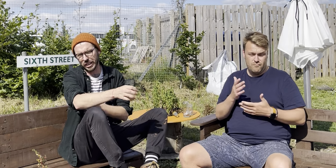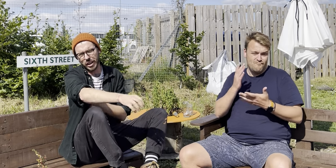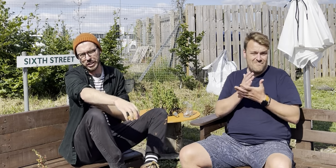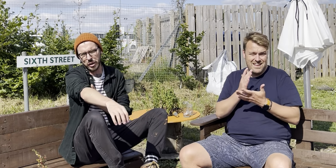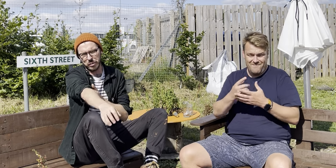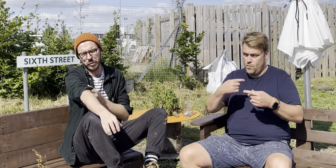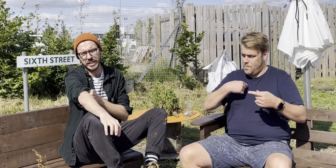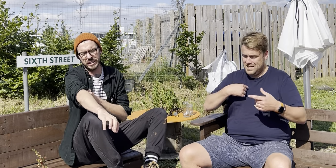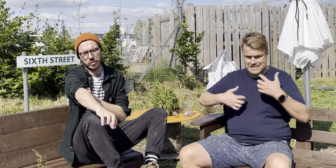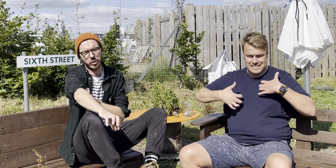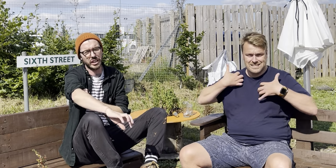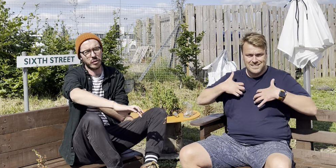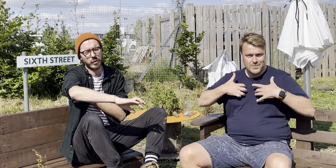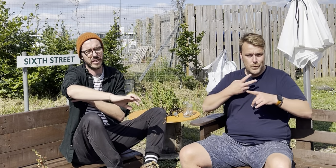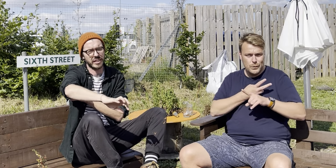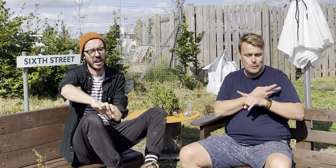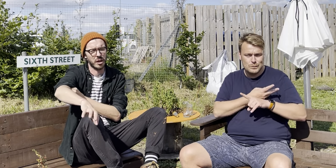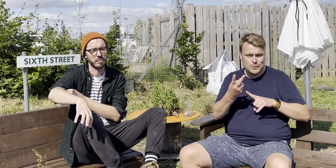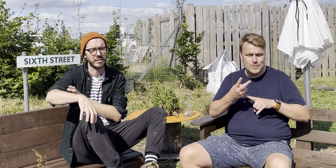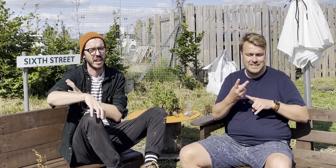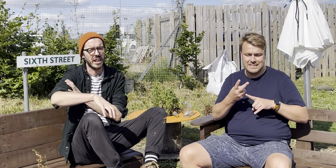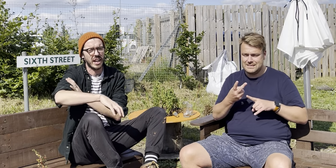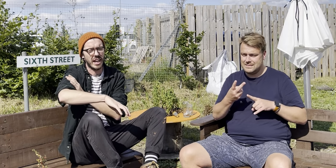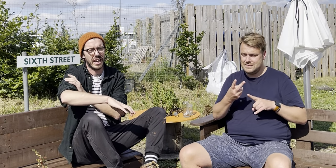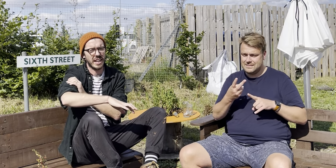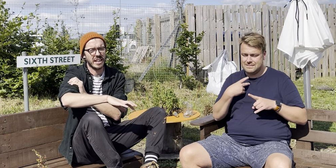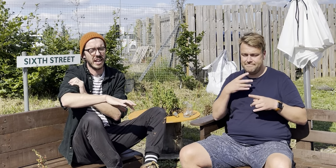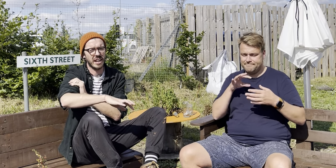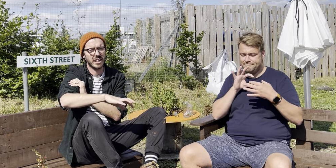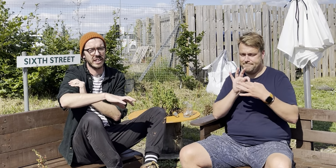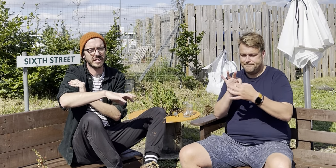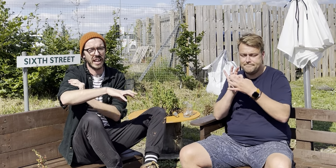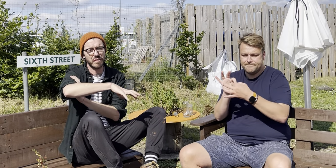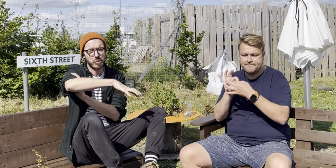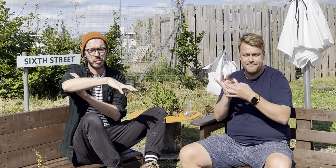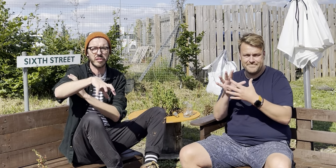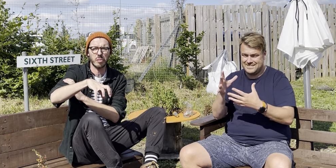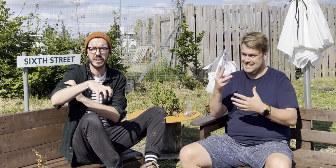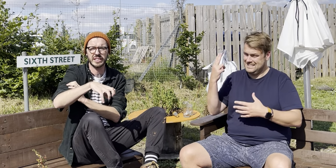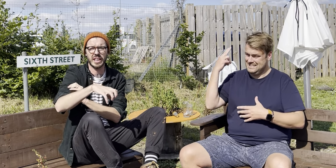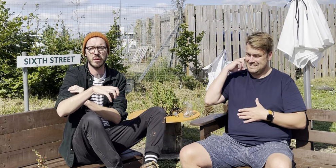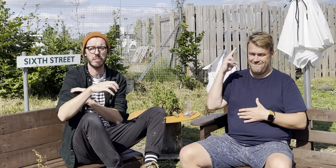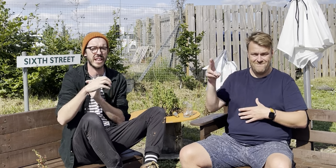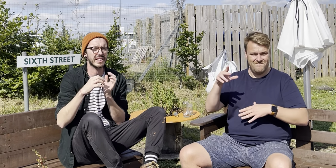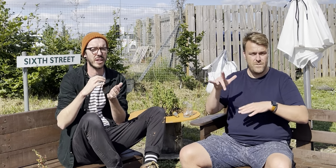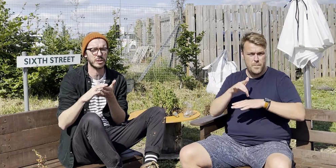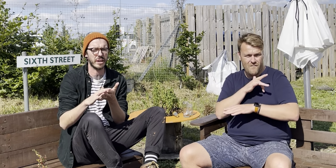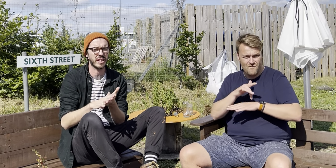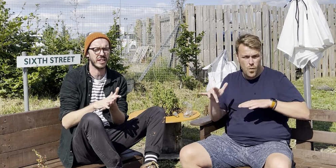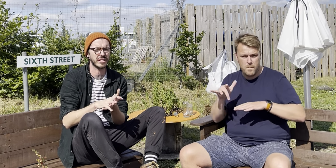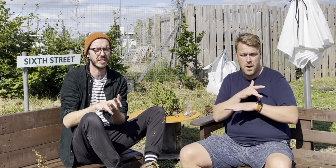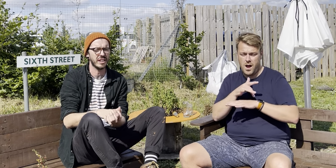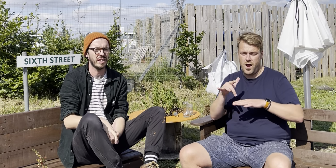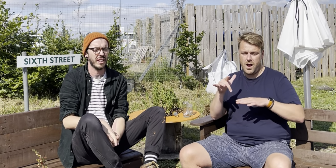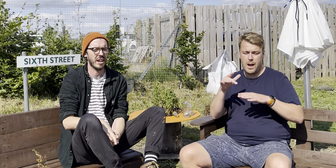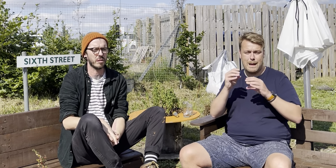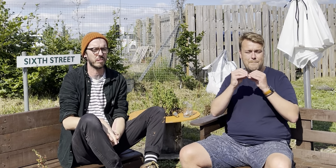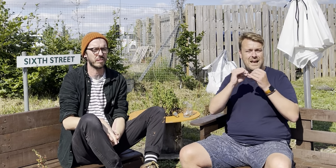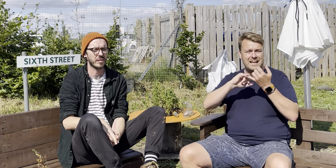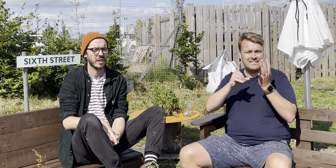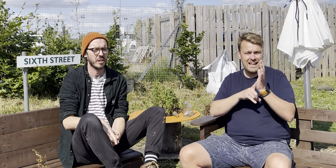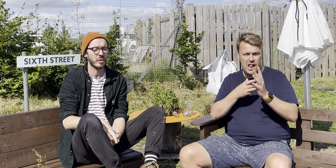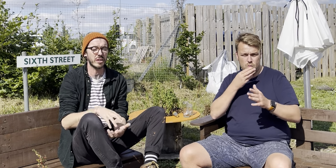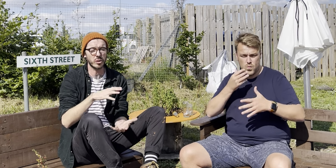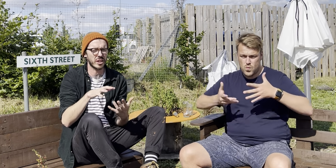last couple of weeks working with um a deaf performance team bsl speakers um with also